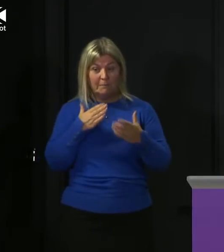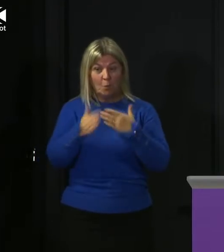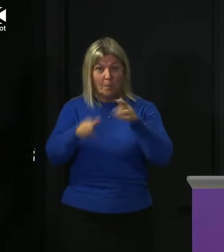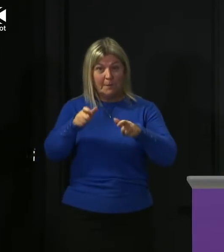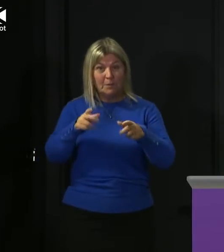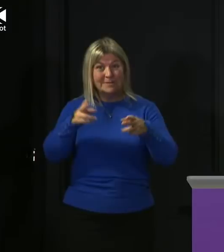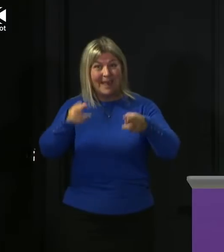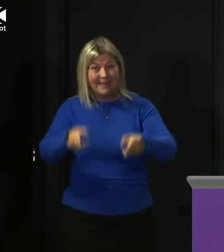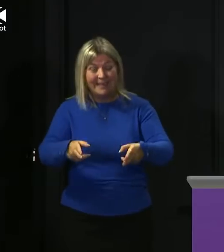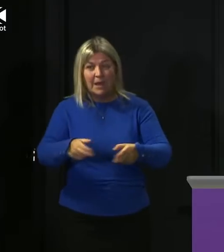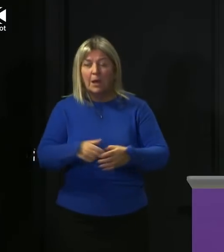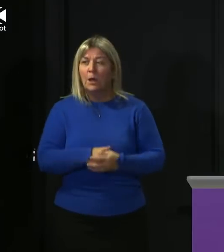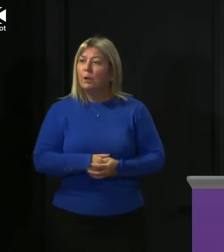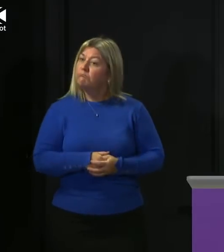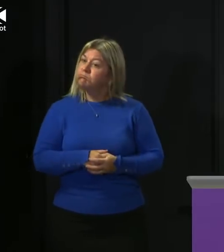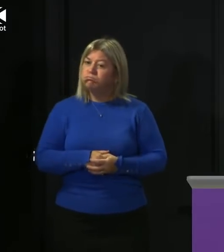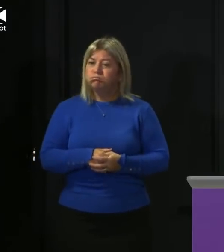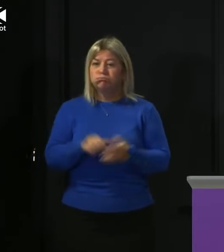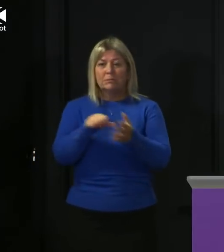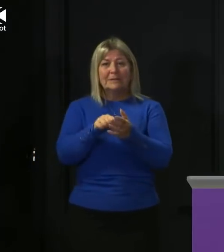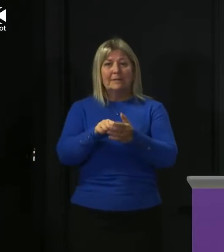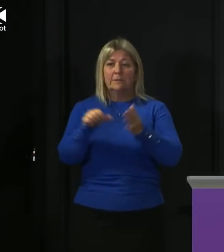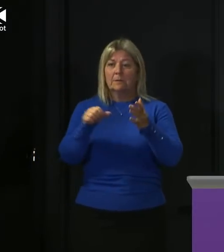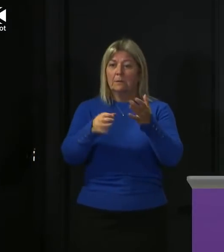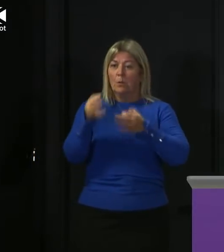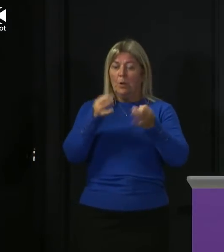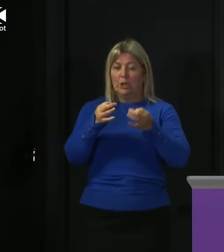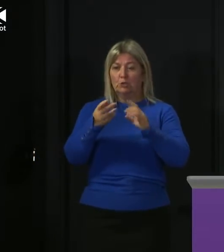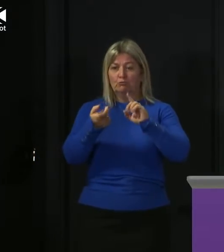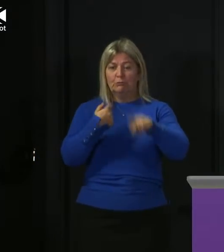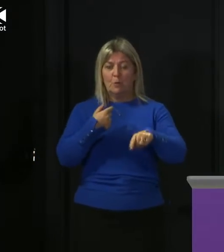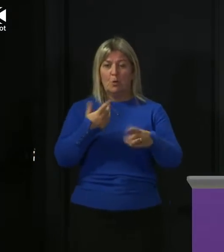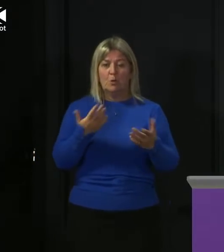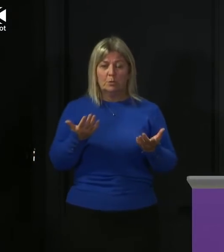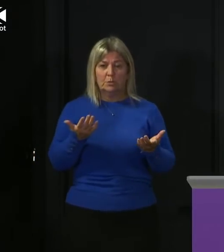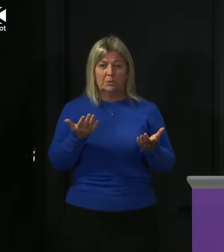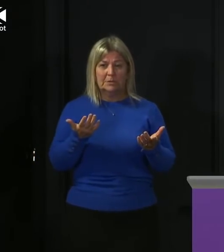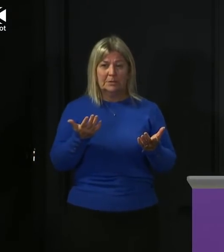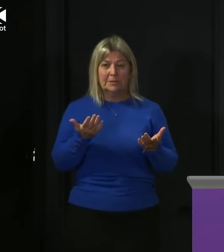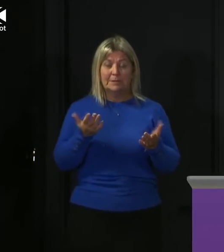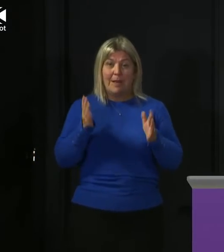it's a difficult question to answer. Because on one hand I've got to be very clear with the public